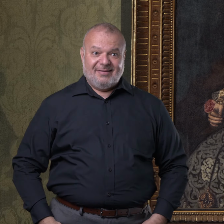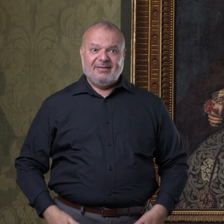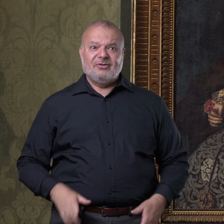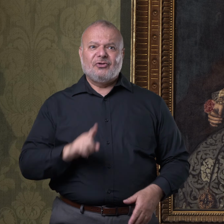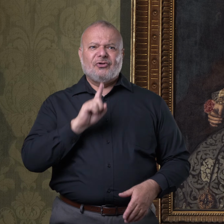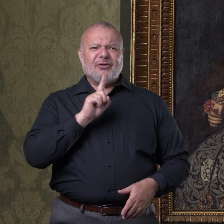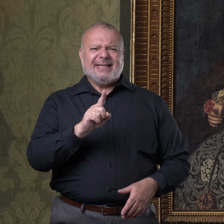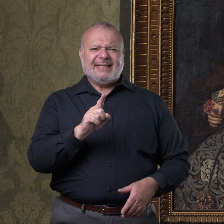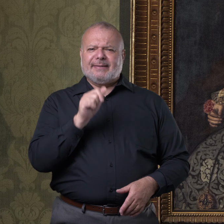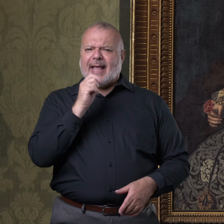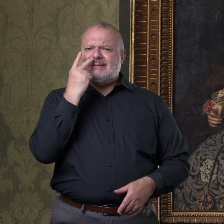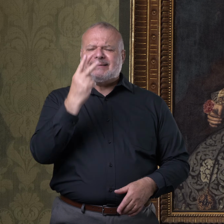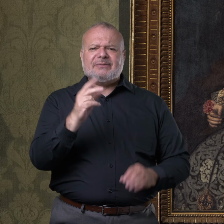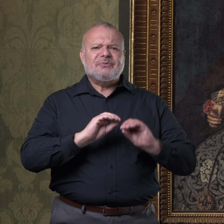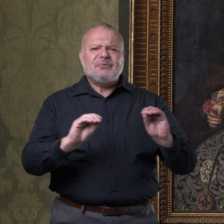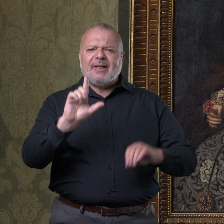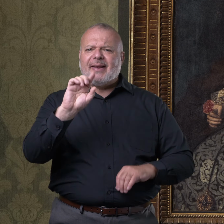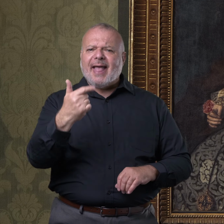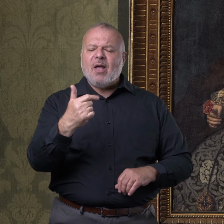under the full skirt of her dress.